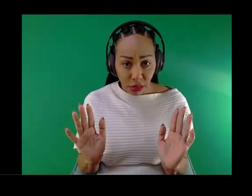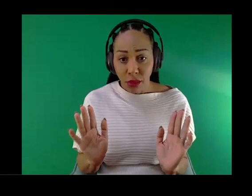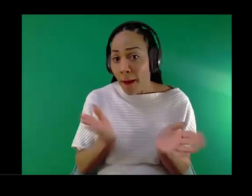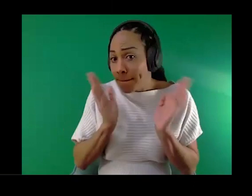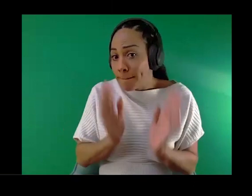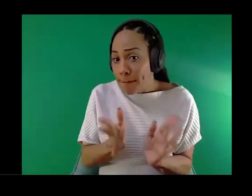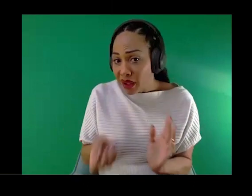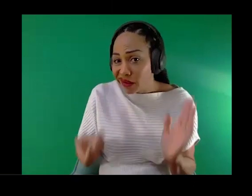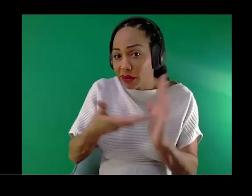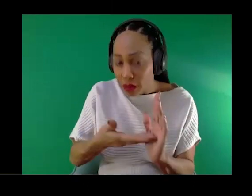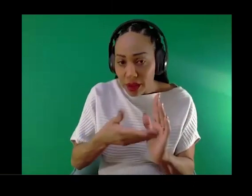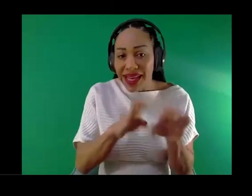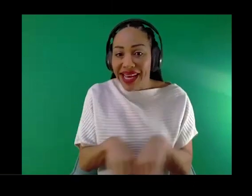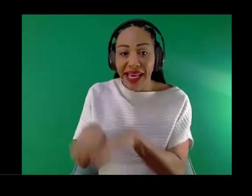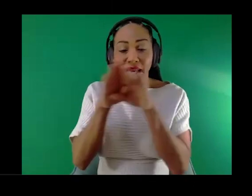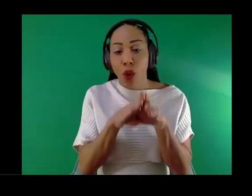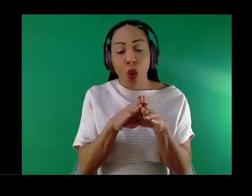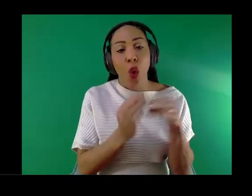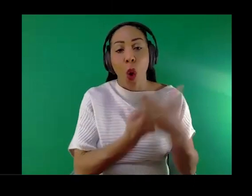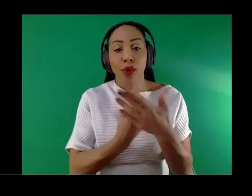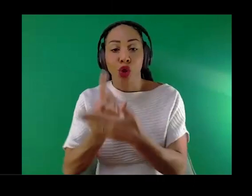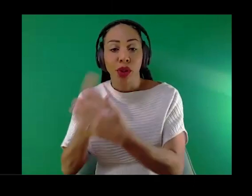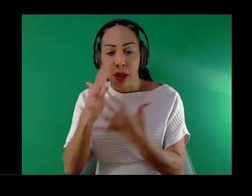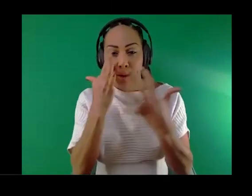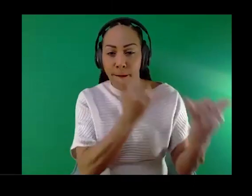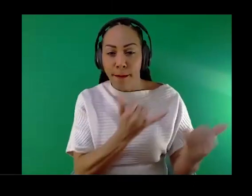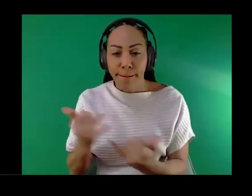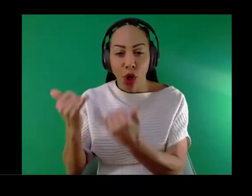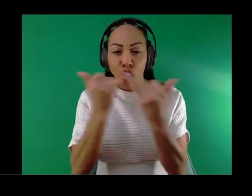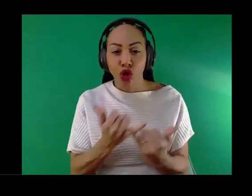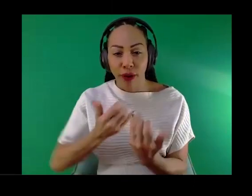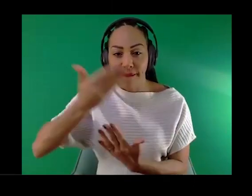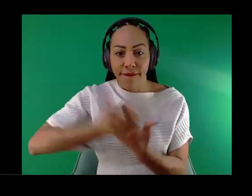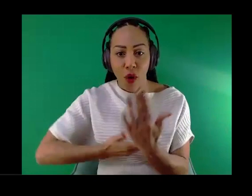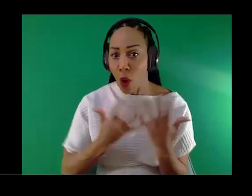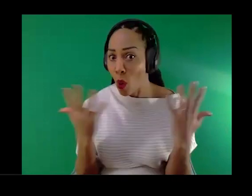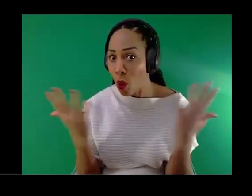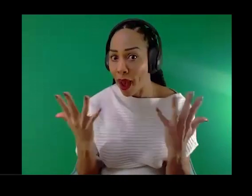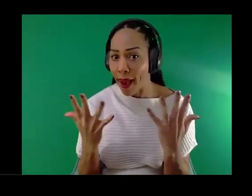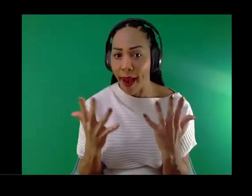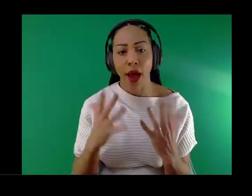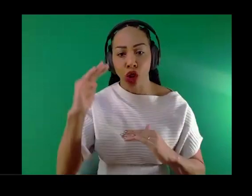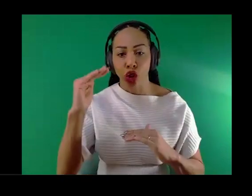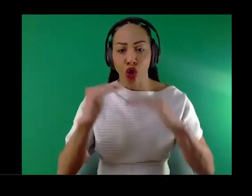monitoring form which is also available from the Stopgap website one of the things that we have